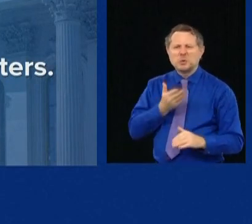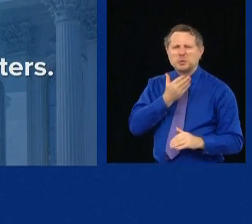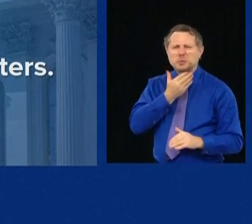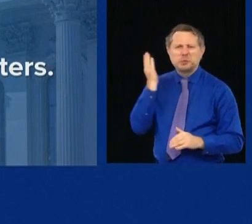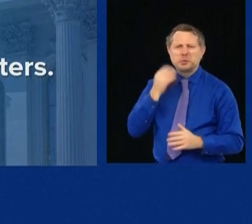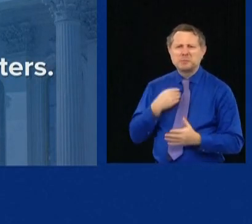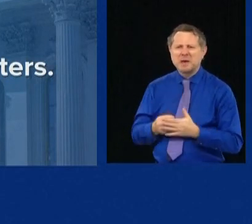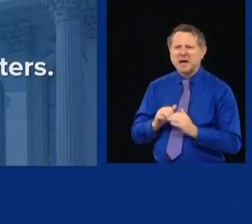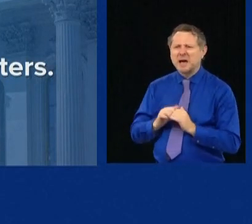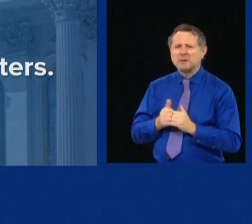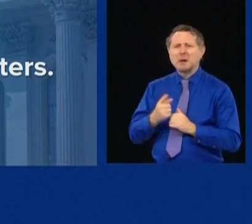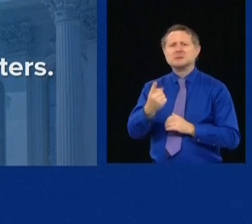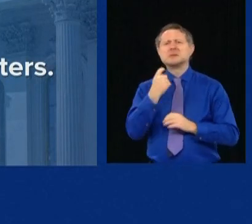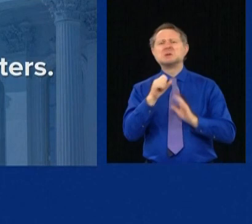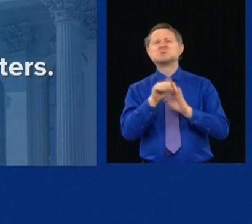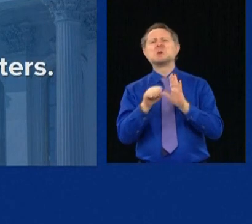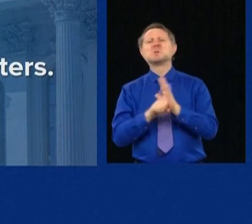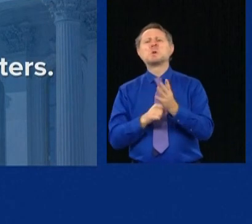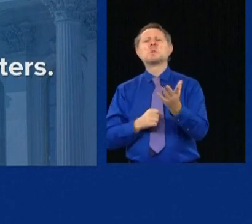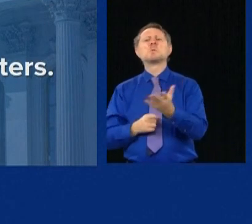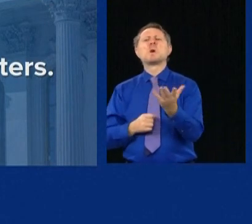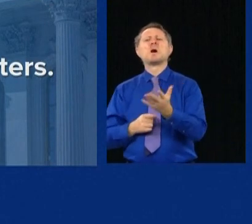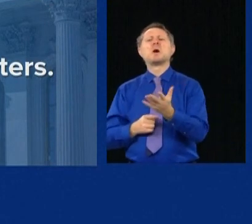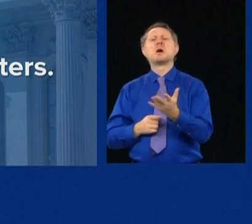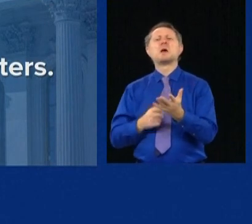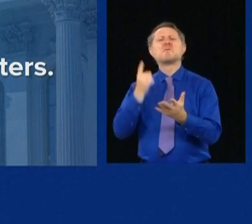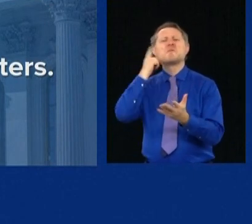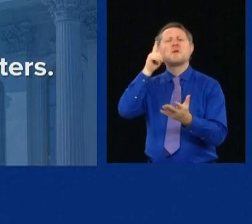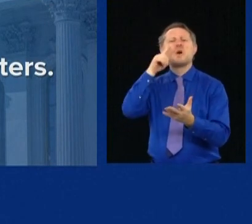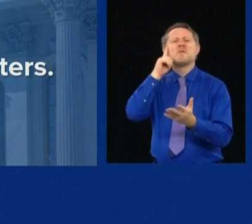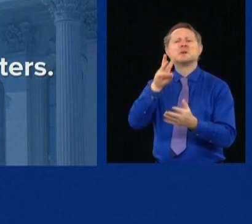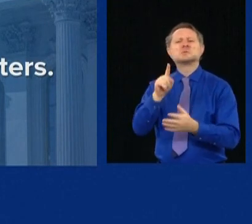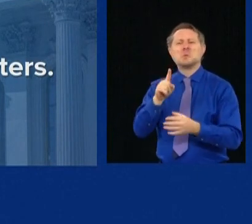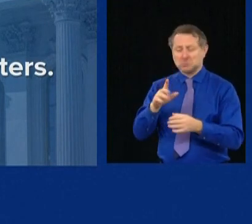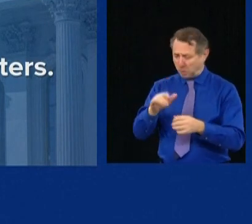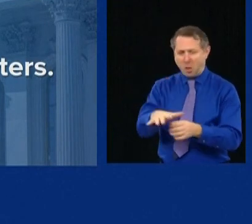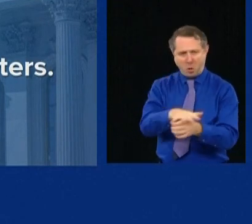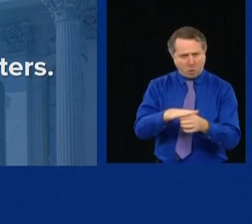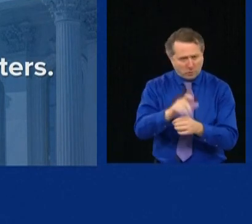HOLE FOR THE STATE.